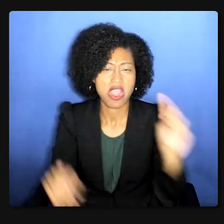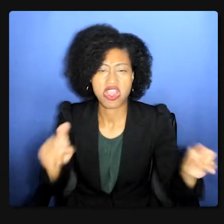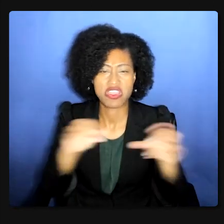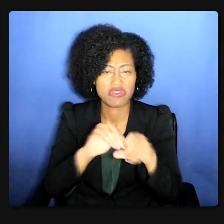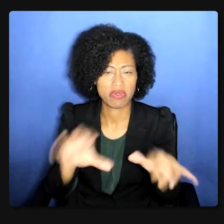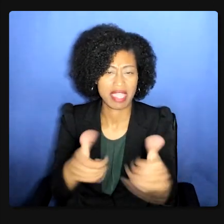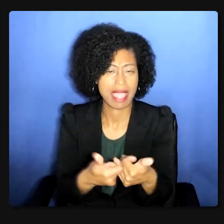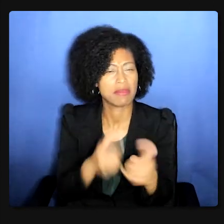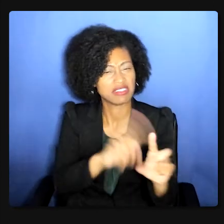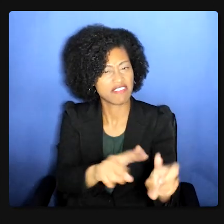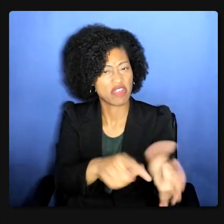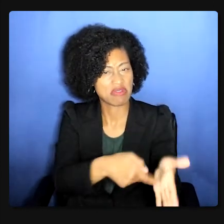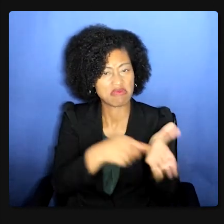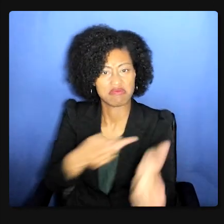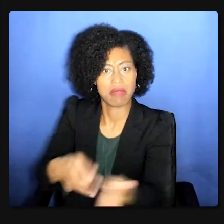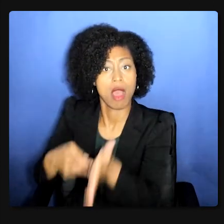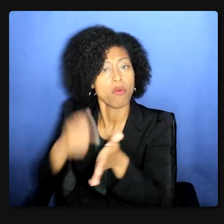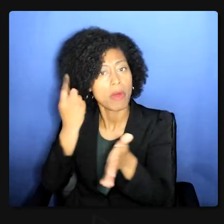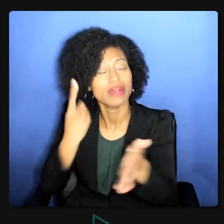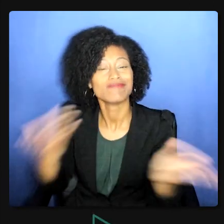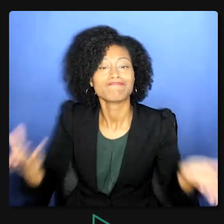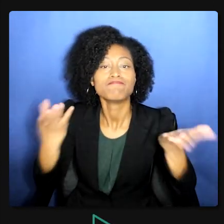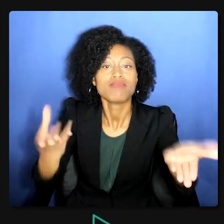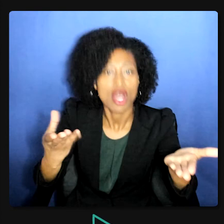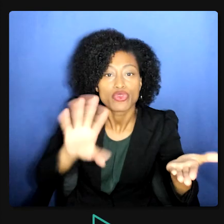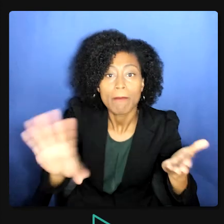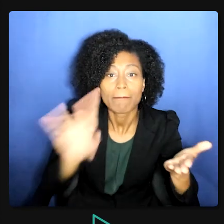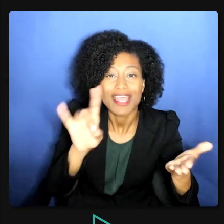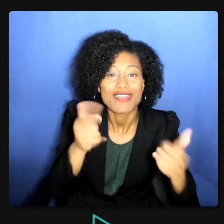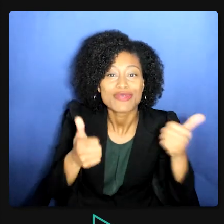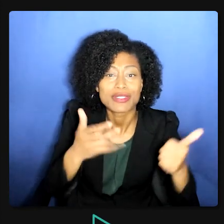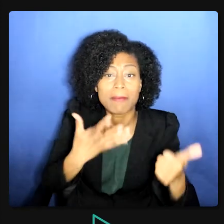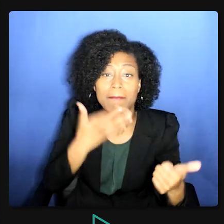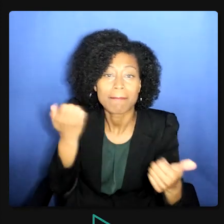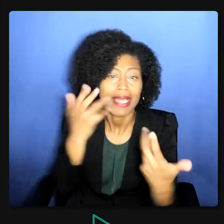that have different needs, so that's we have these two offerings.